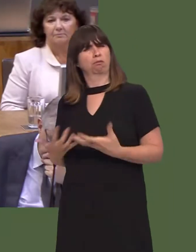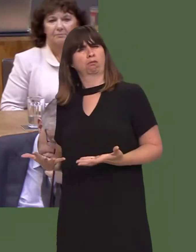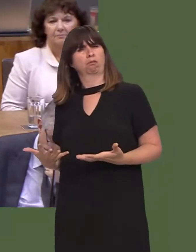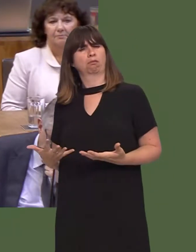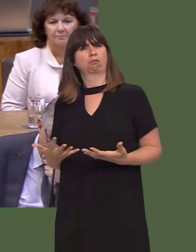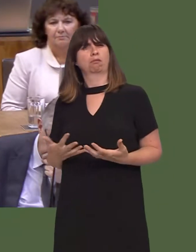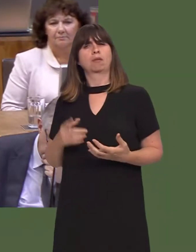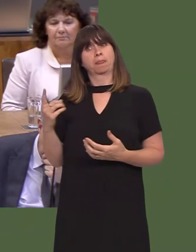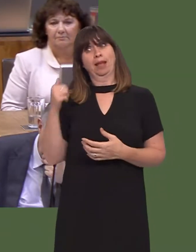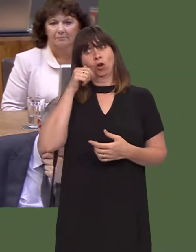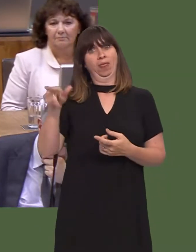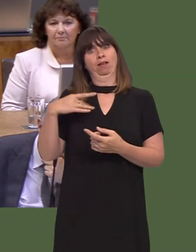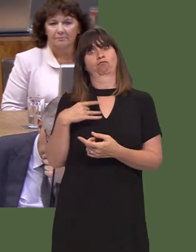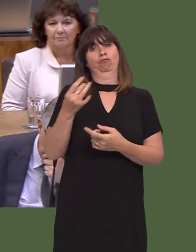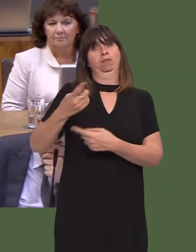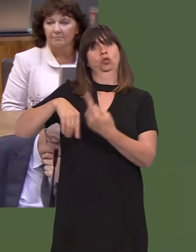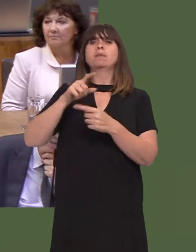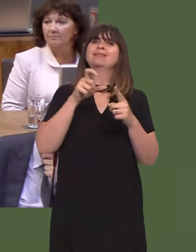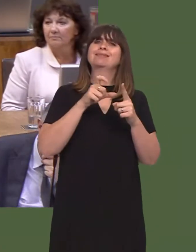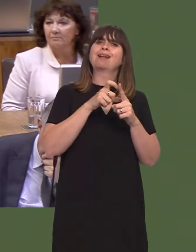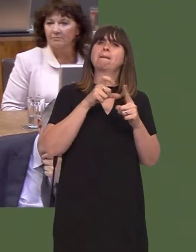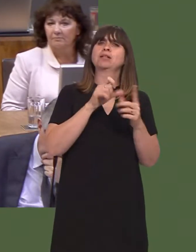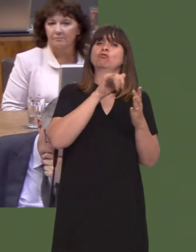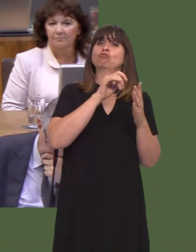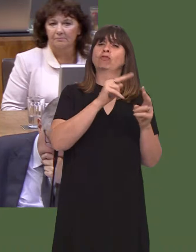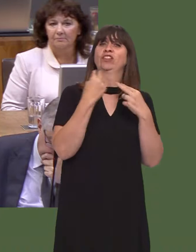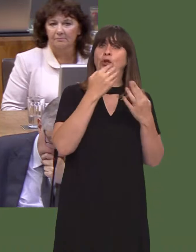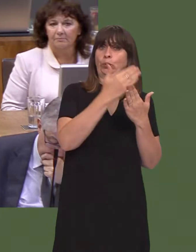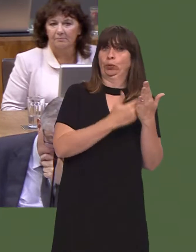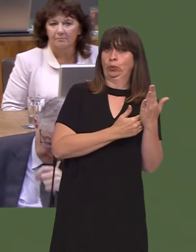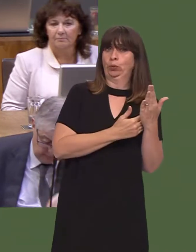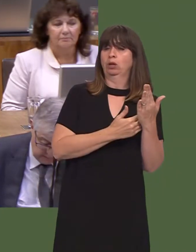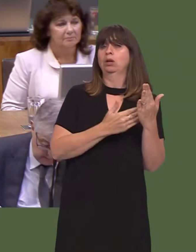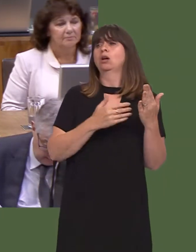represent studentsówe understand that. What the Diamond review does is also provide fundingó[Interruption.]